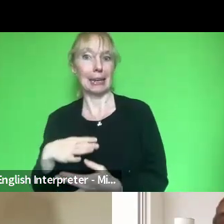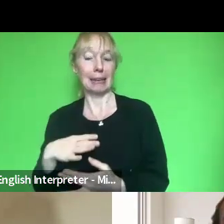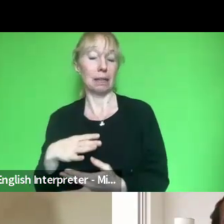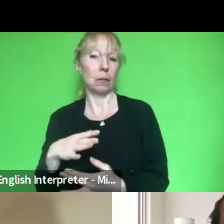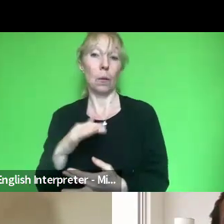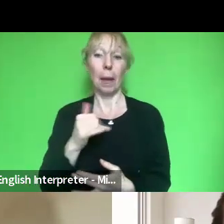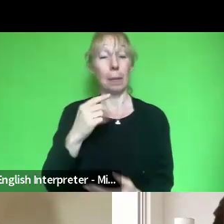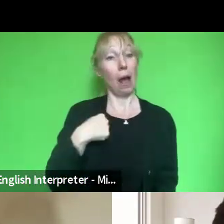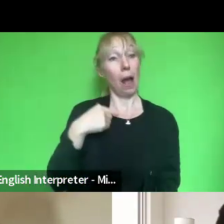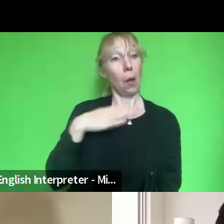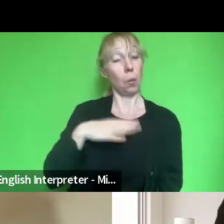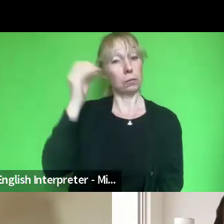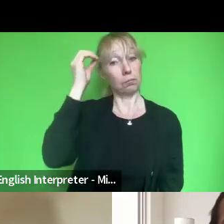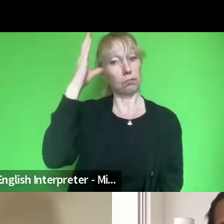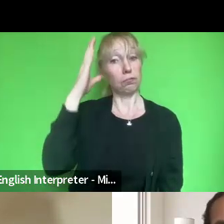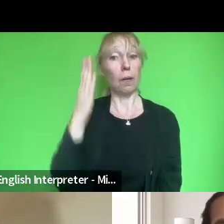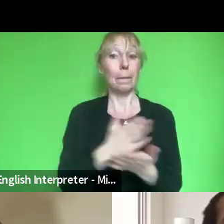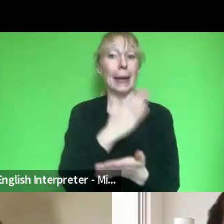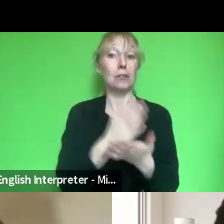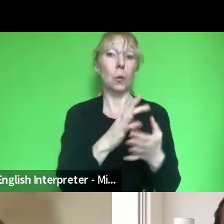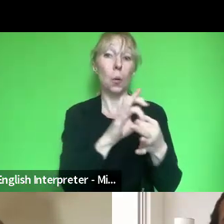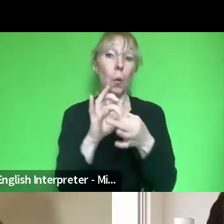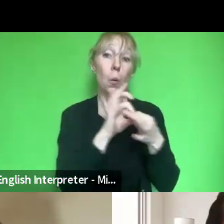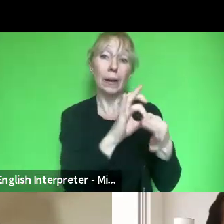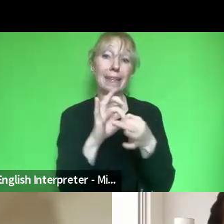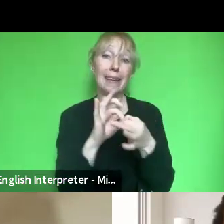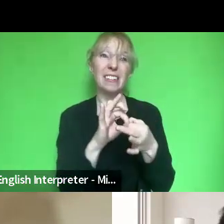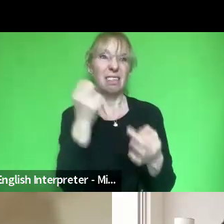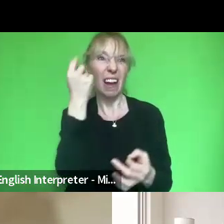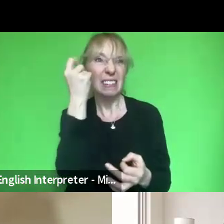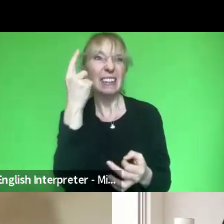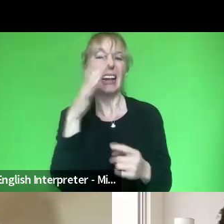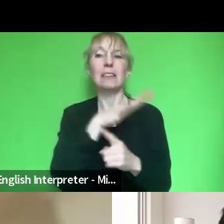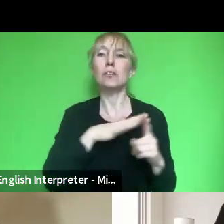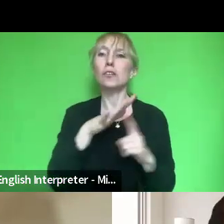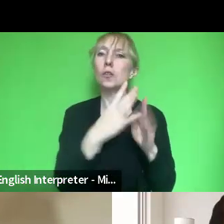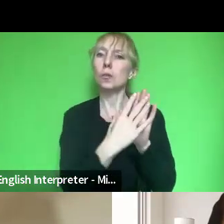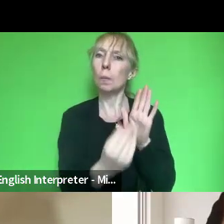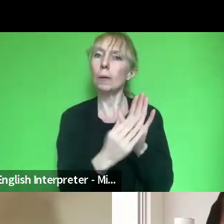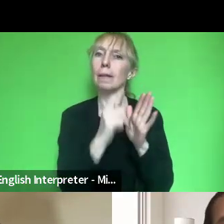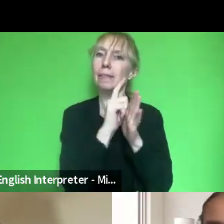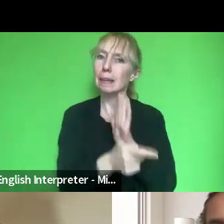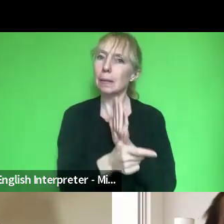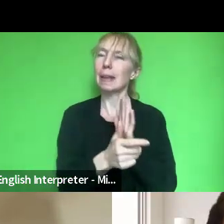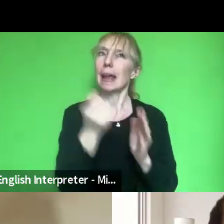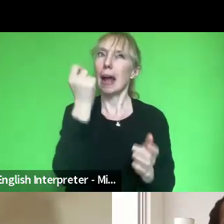"I want to actually make sure organizations understand the social model of disability and they understand the concepts behind disability justice,